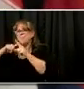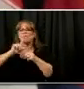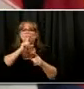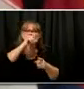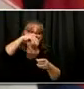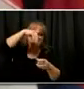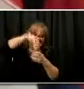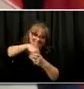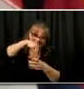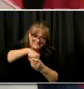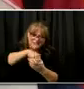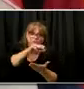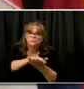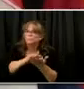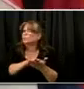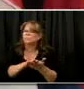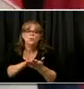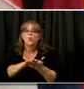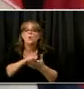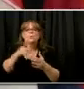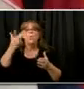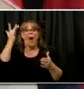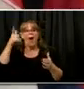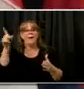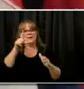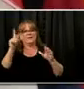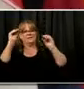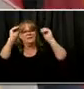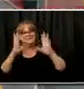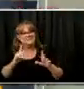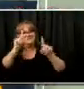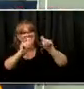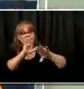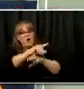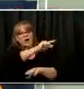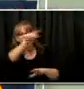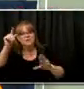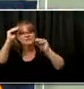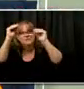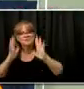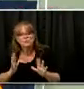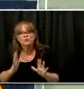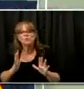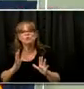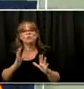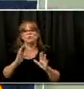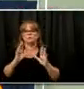also due to the protocols that we're putting in place and just to add to that um i think uh